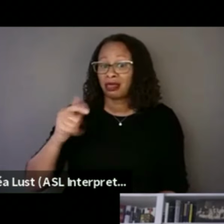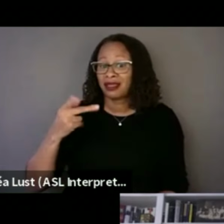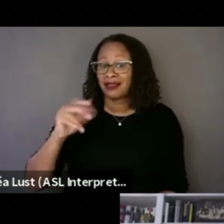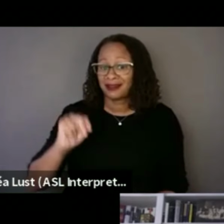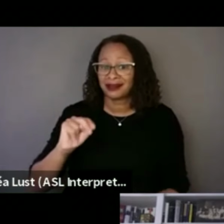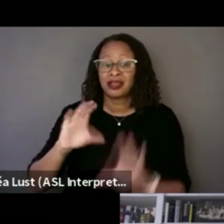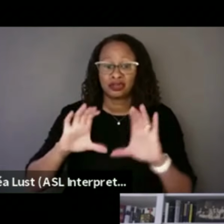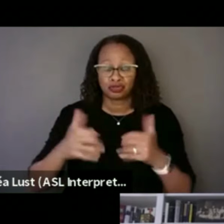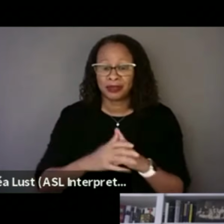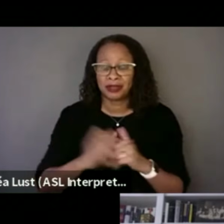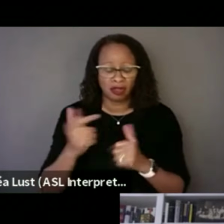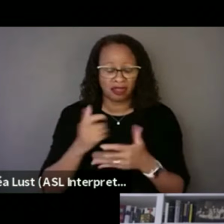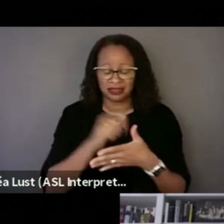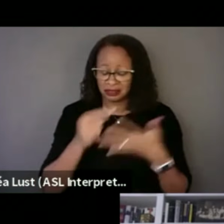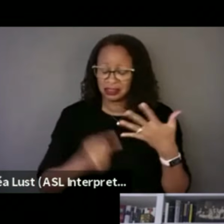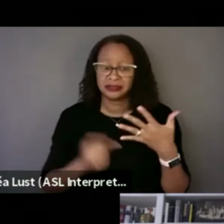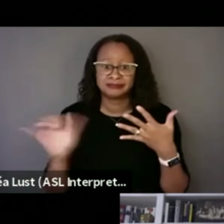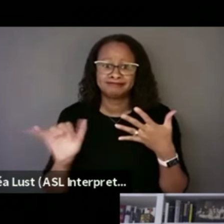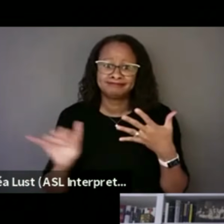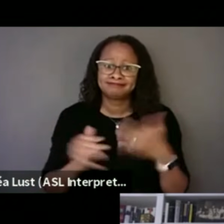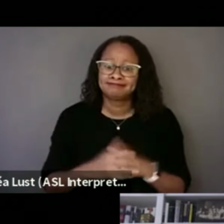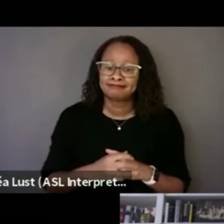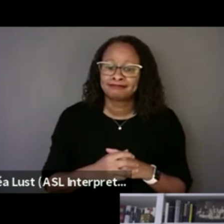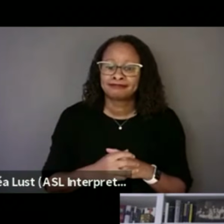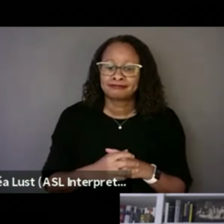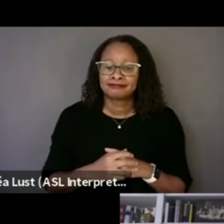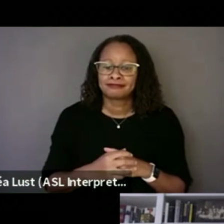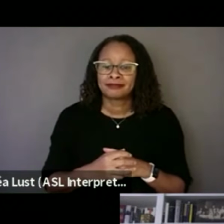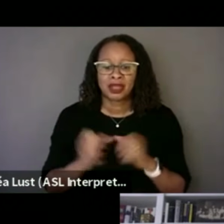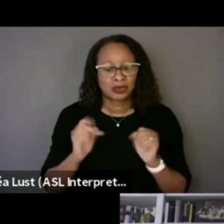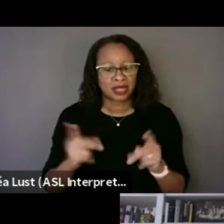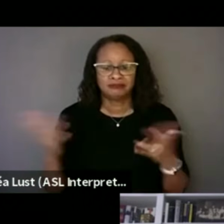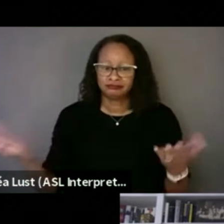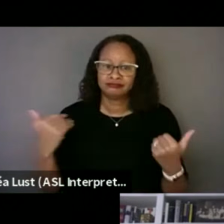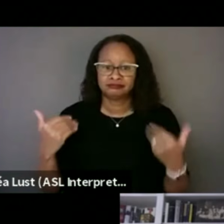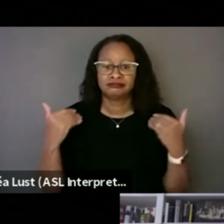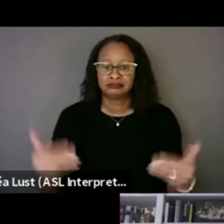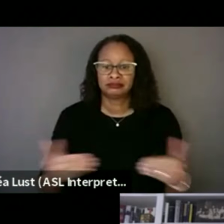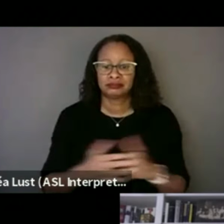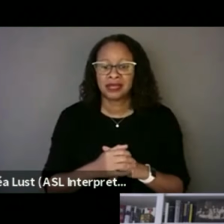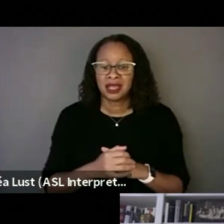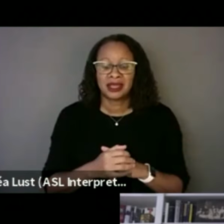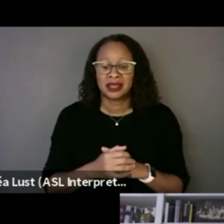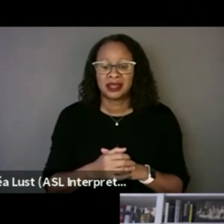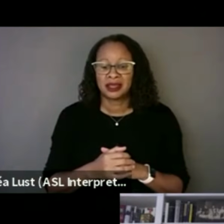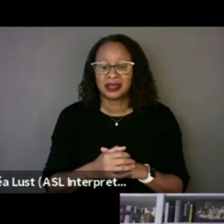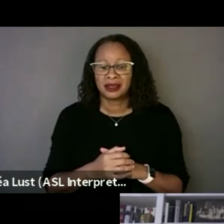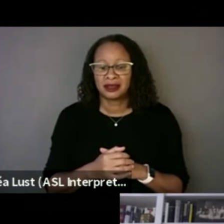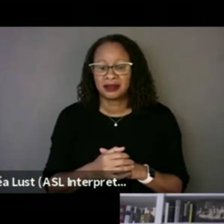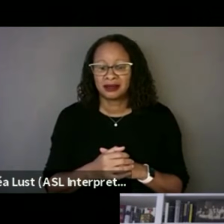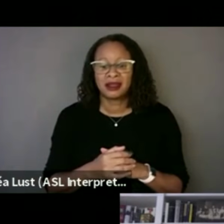And I thought, well, like let's go. And I talk and talk and talk to her. Basically I was on the phone but I just